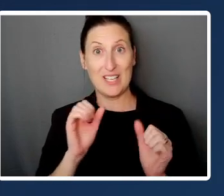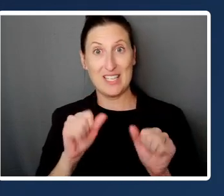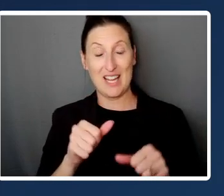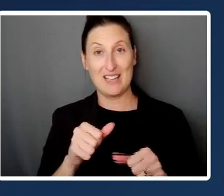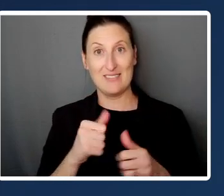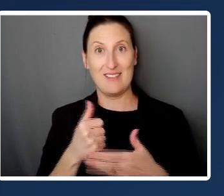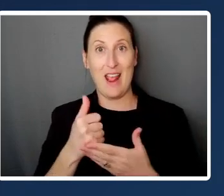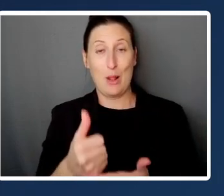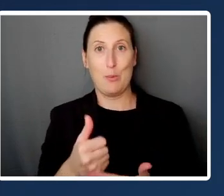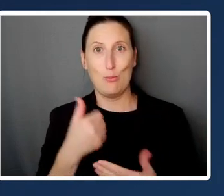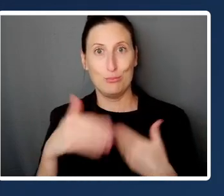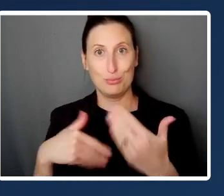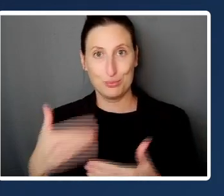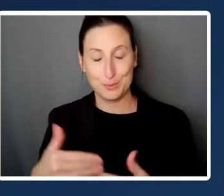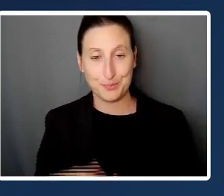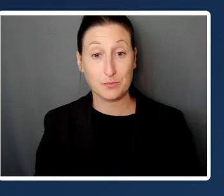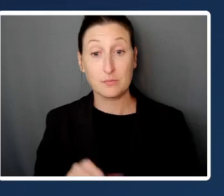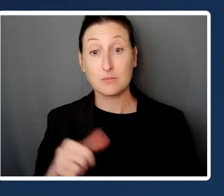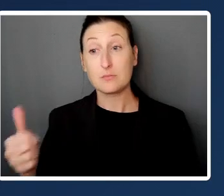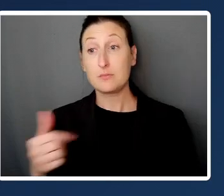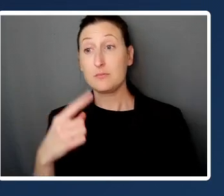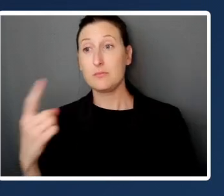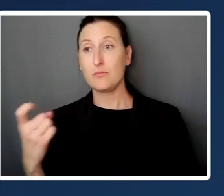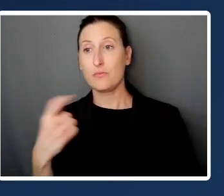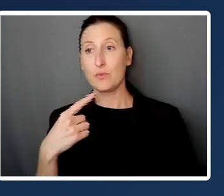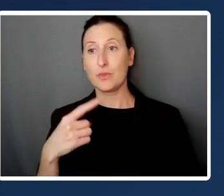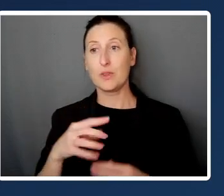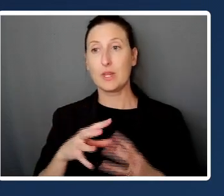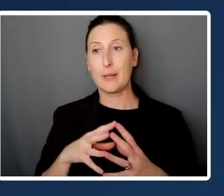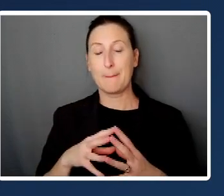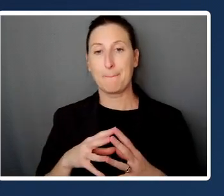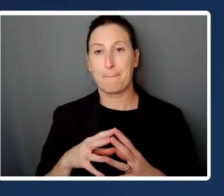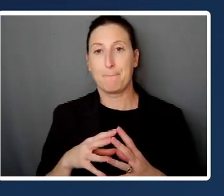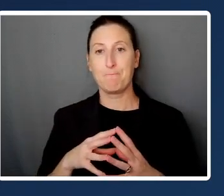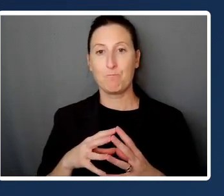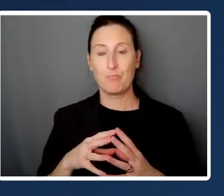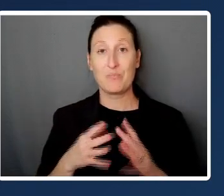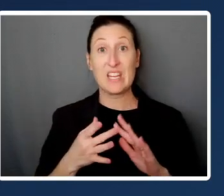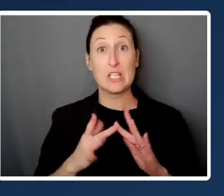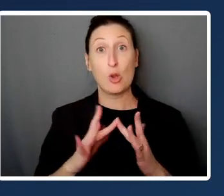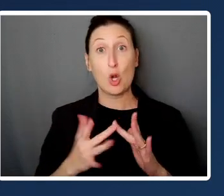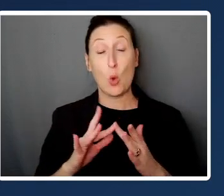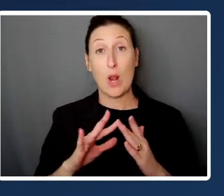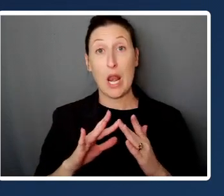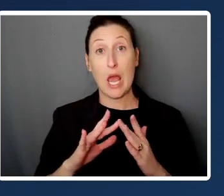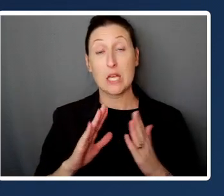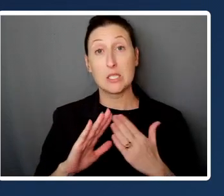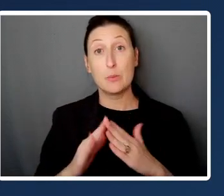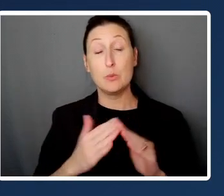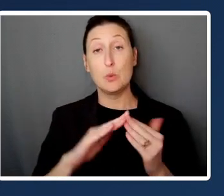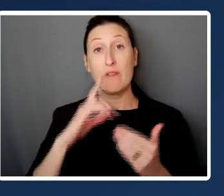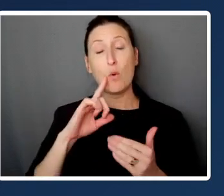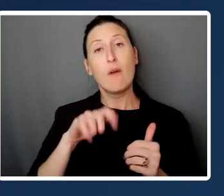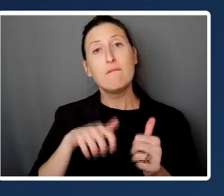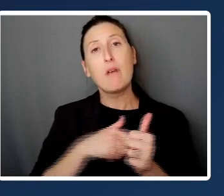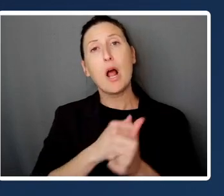Another question is, is there an online community for following up and sharing? We have an online